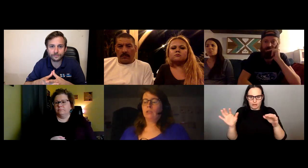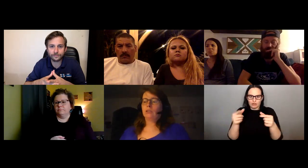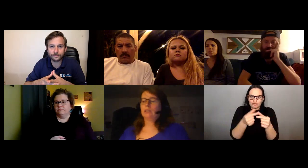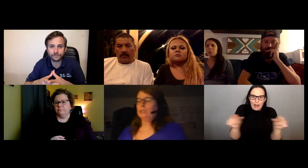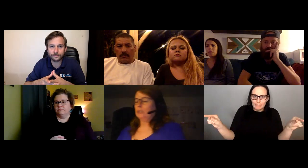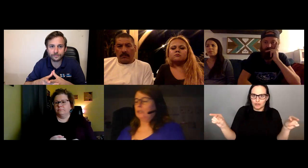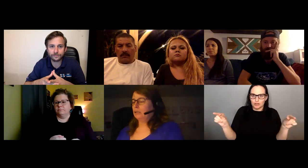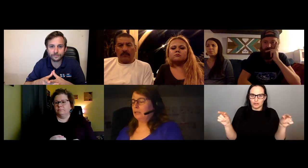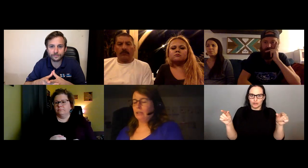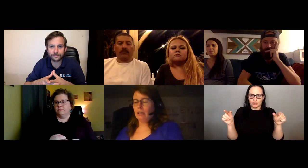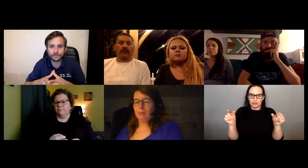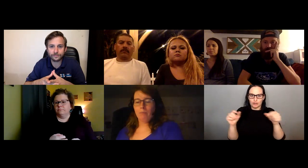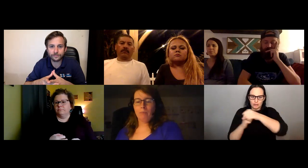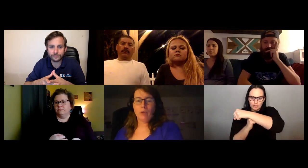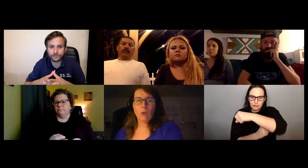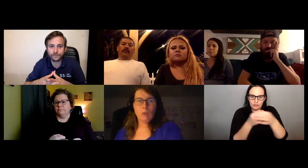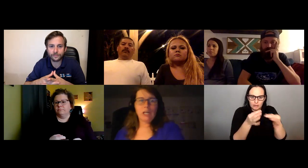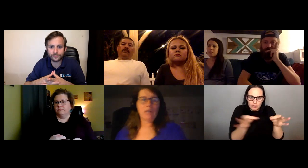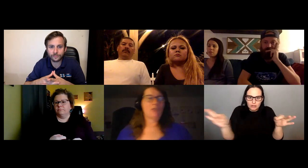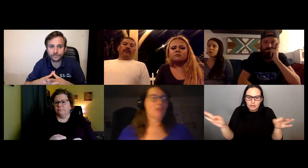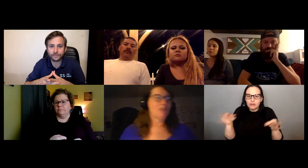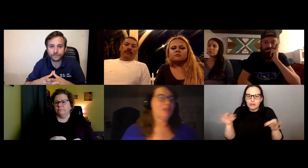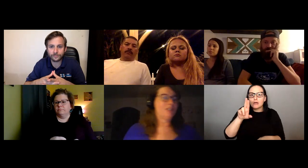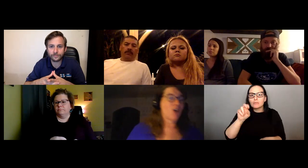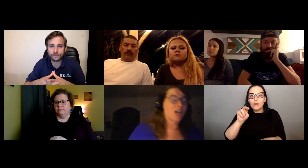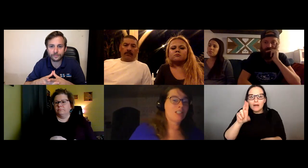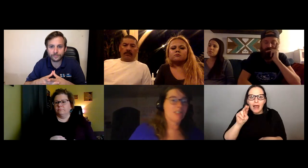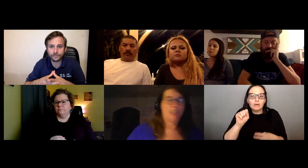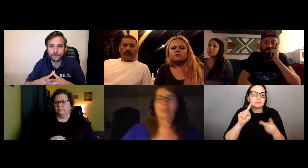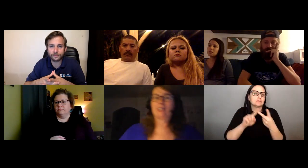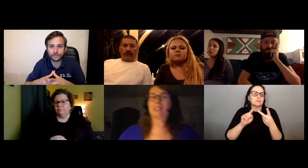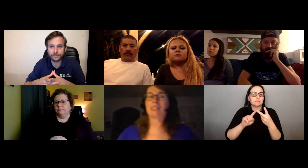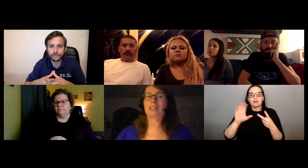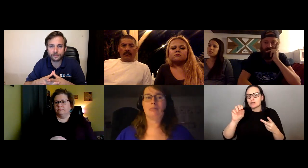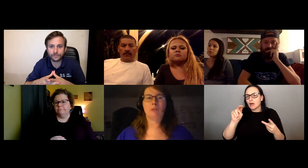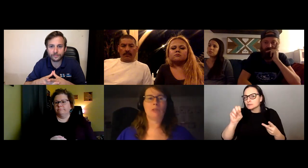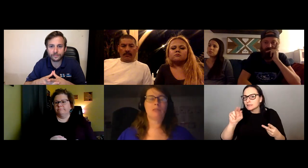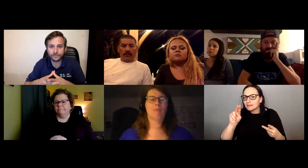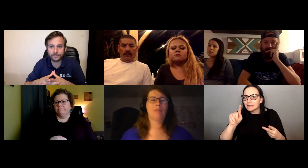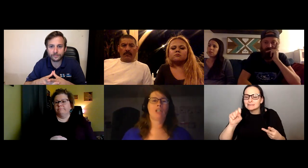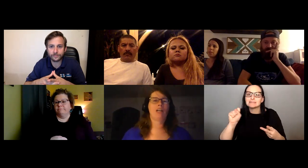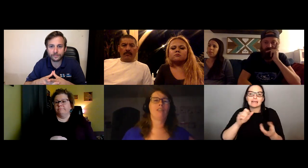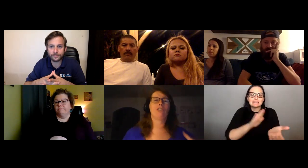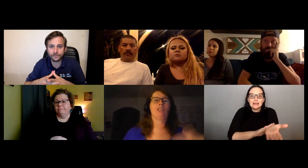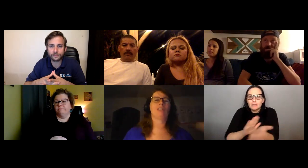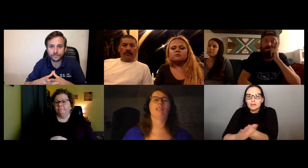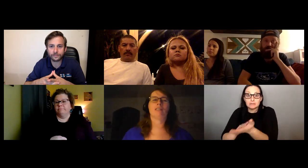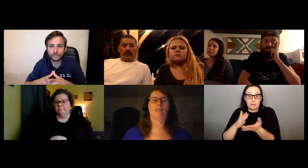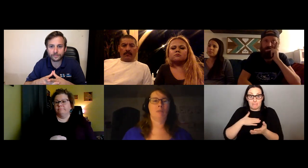the um pronouns the consonants the syllables my child